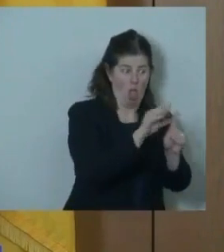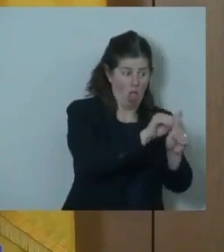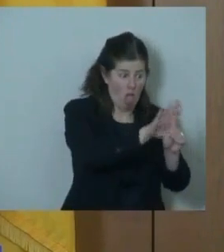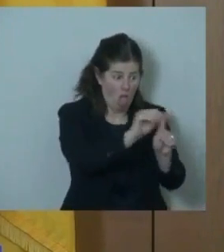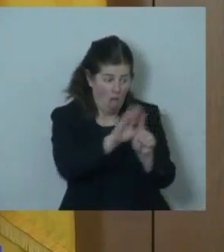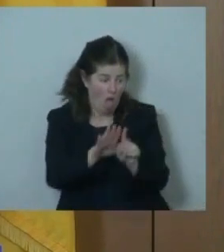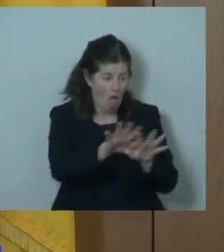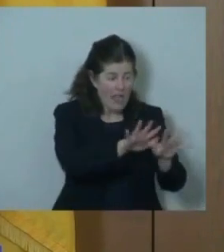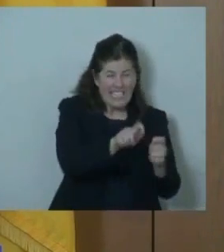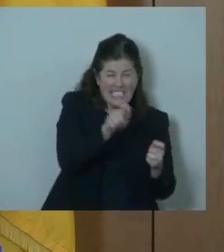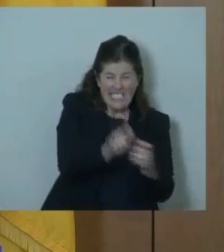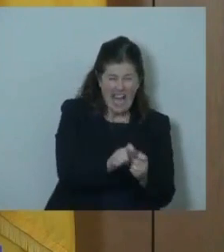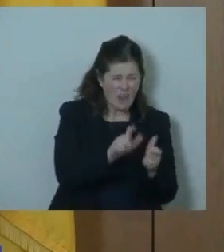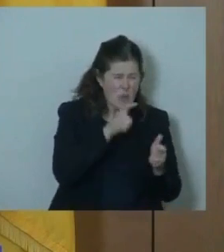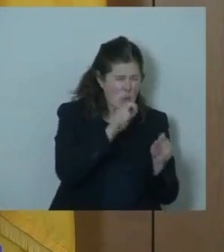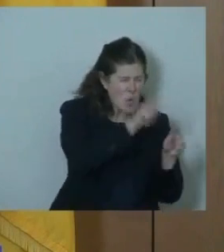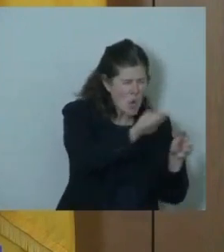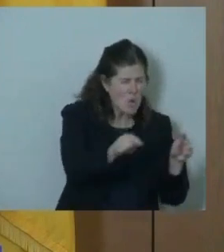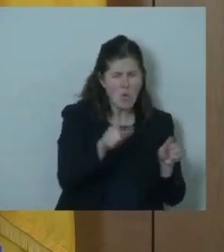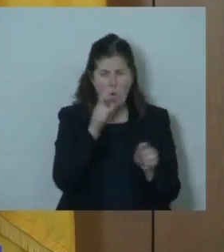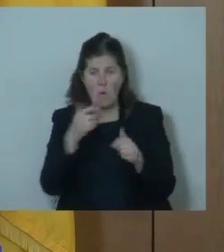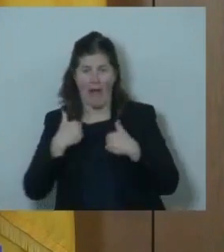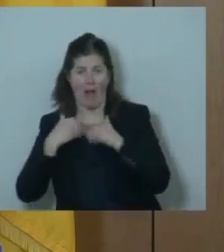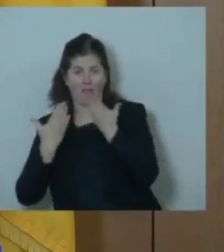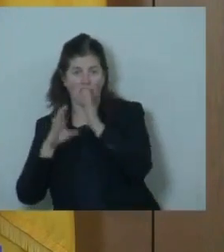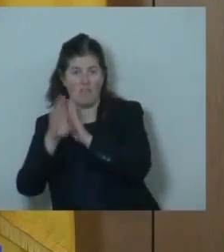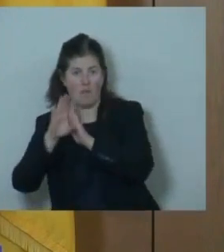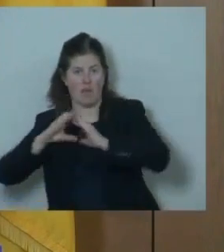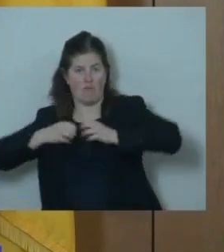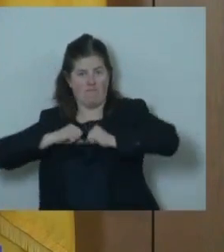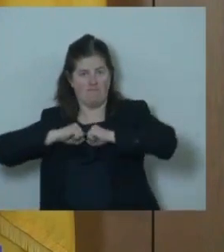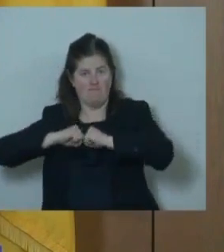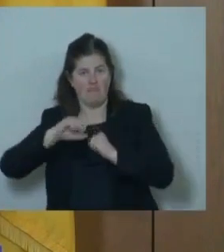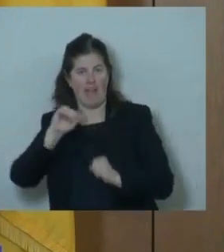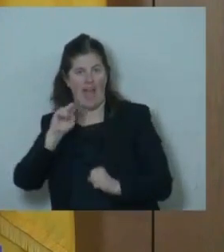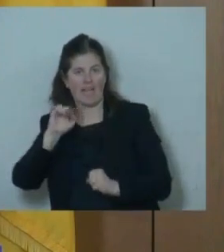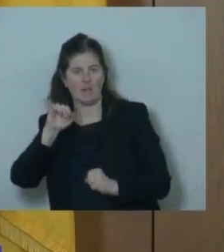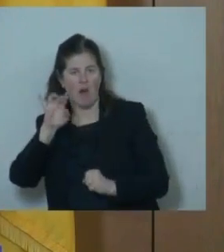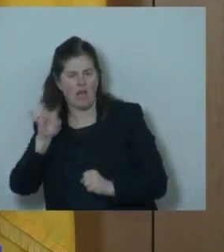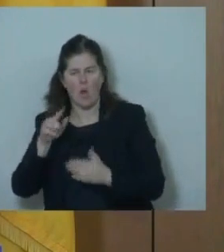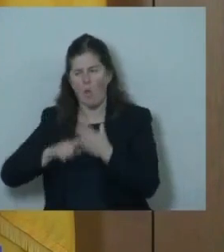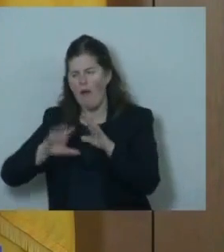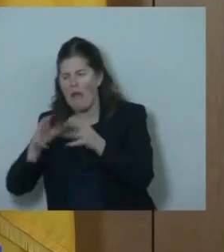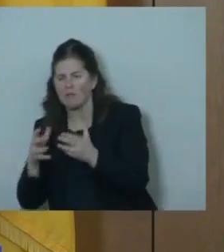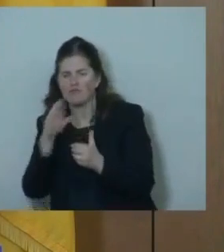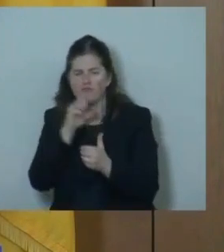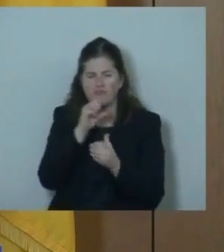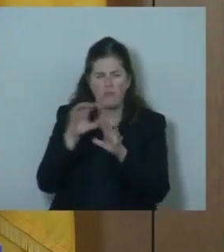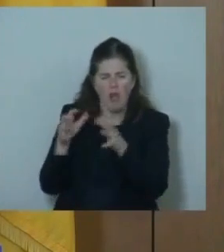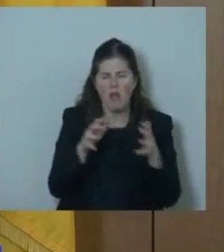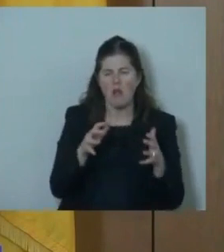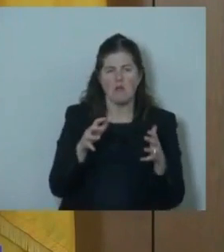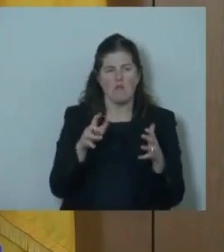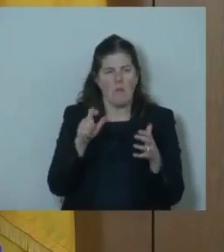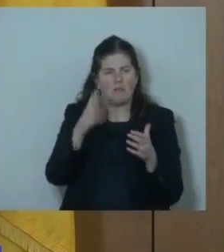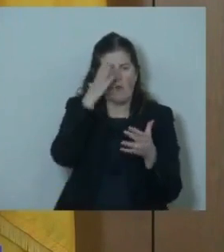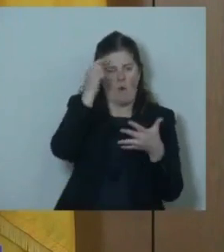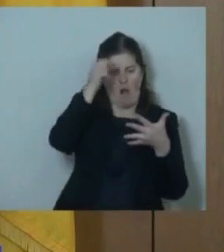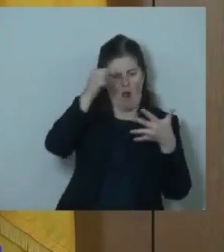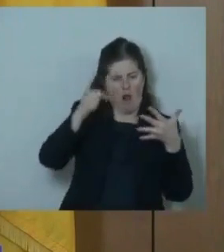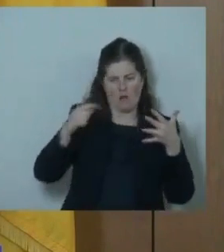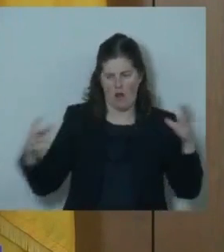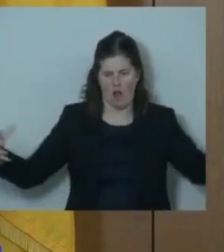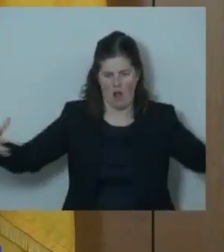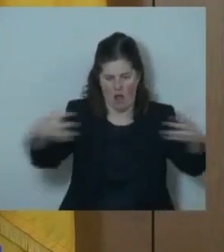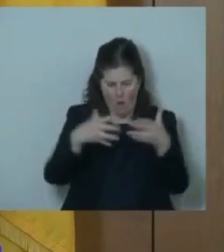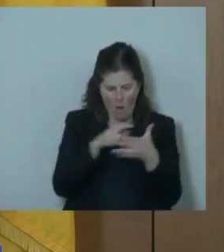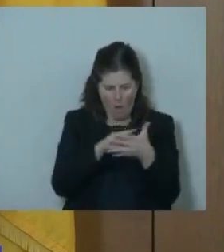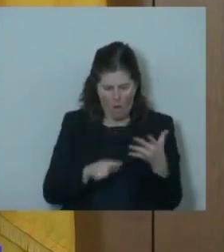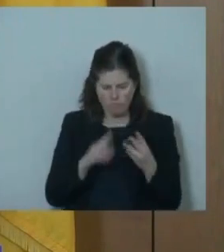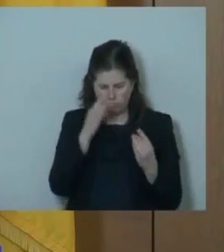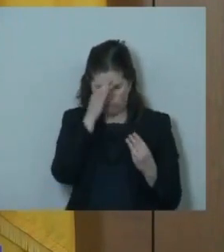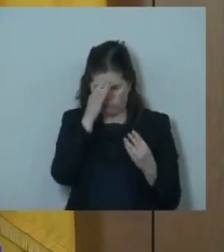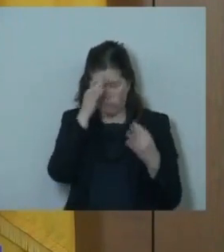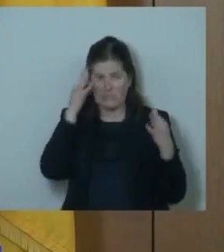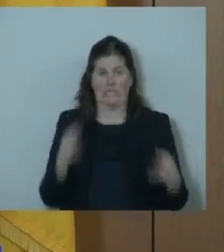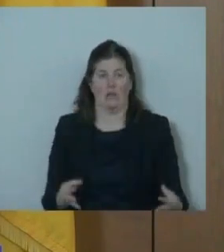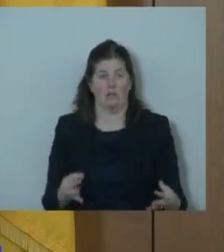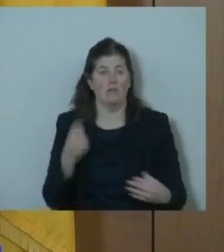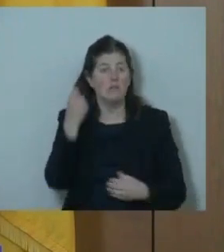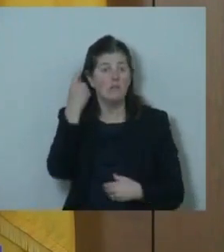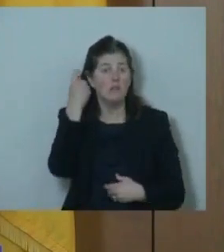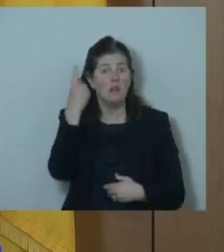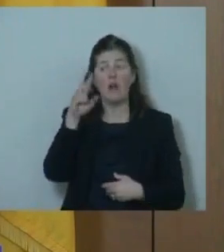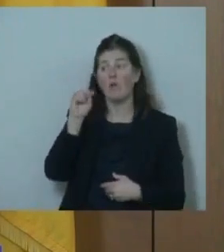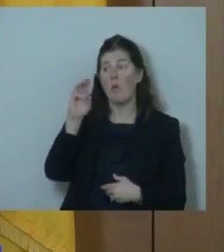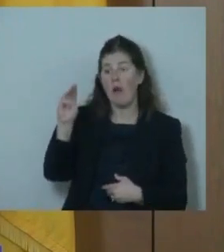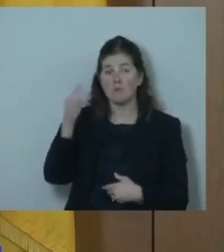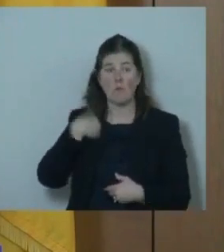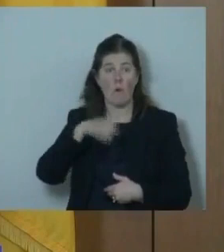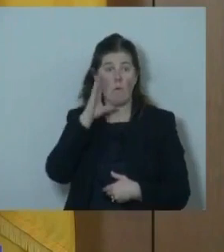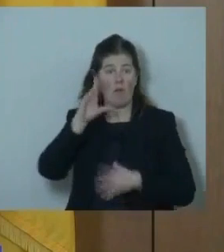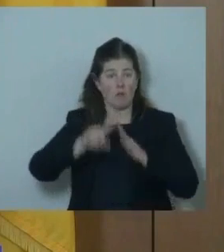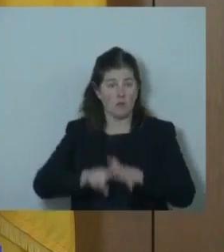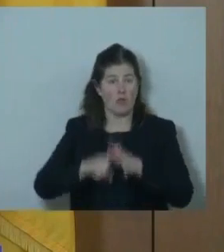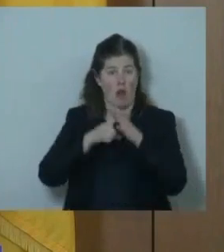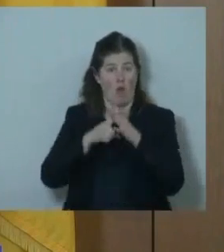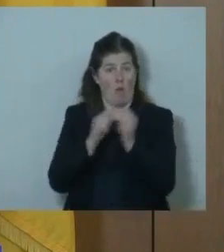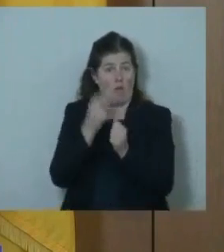UNTIL YOU KNOW EXACTLY WHO HAS BEEN EXPOSED AND EXACTLY HOW MANY PEOPLE HAVE ANTIBODIES AND HOW MANY PEOPLE HAVE THE VIRUS AND WHAT AGE GROUPS, YOU DON’T HAVE ENOUGH INFORMATION TO MAKE